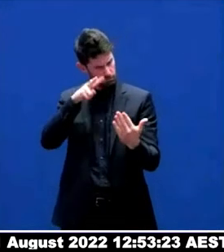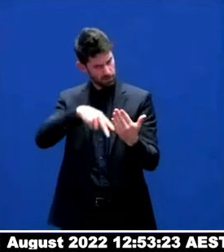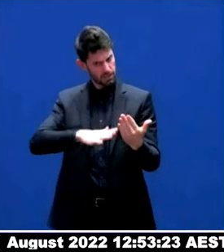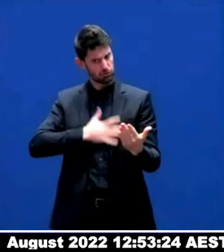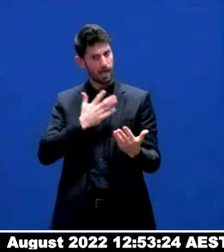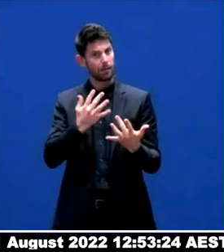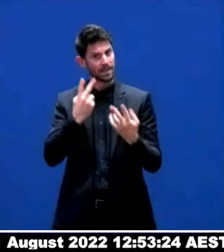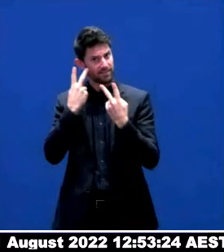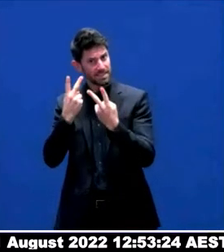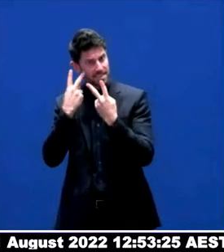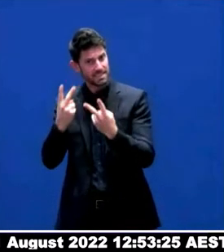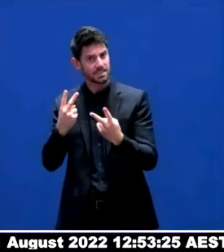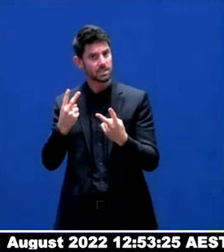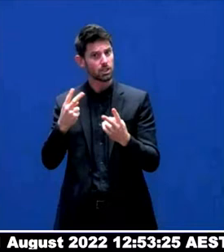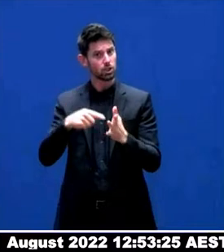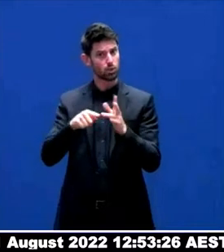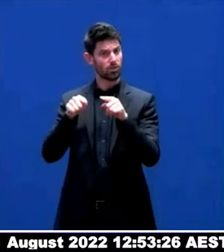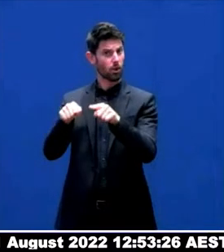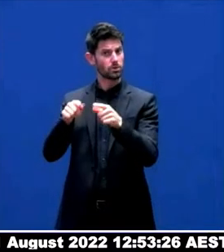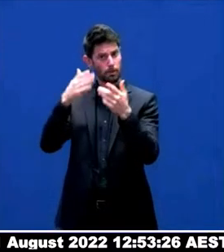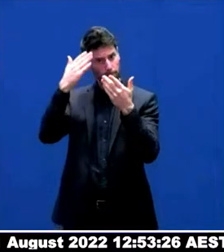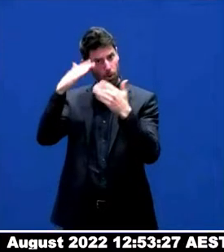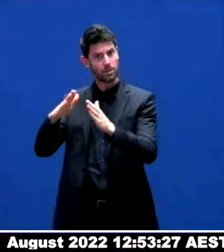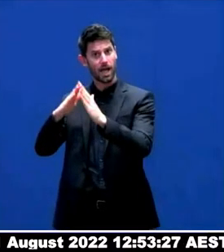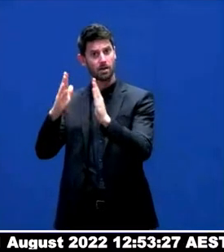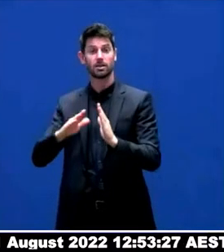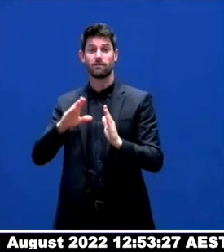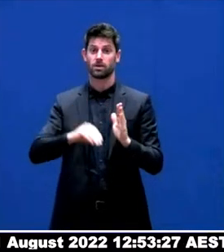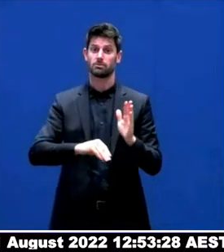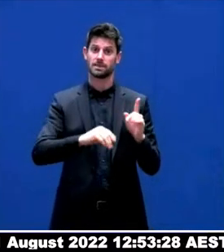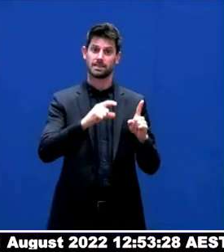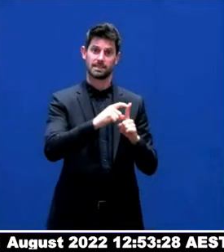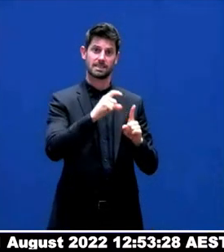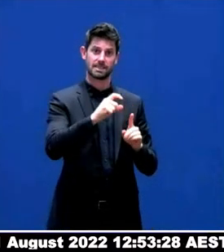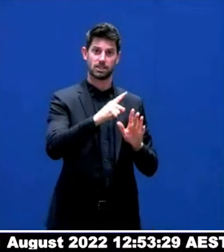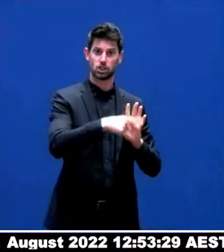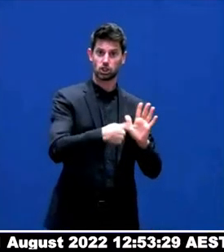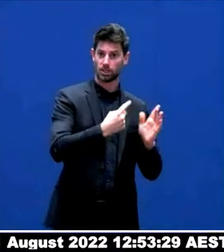conducted to boarding house premises by the Department of Communities and Justice has